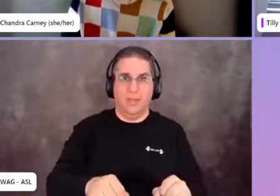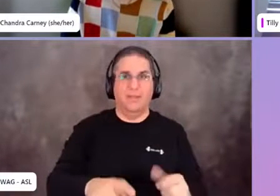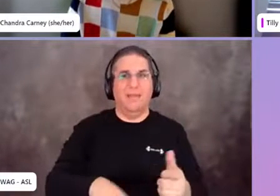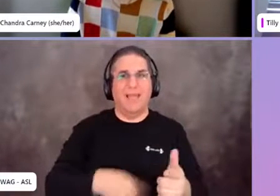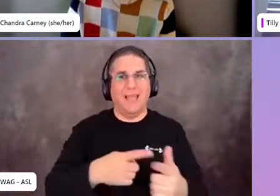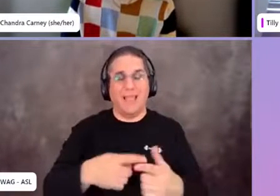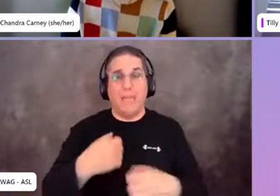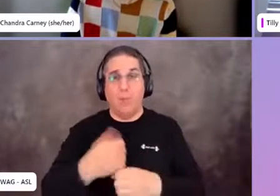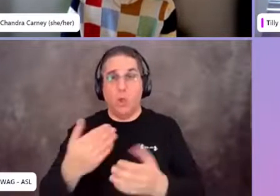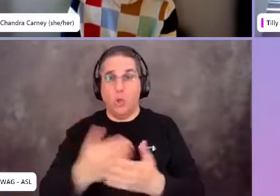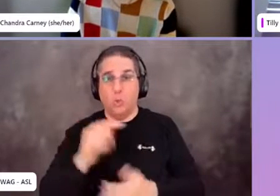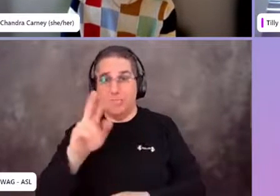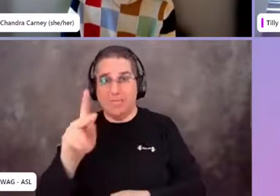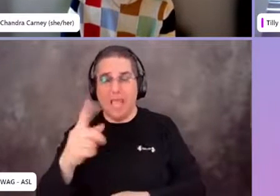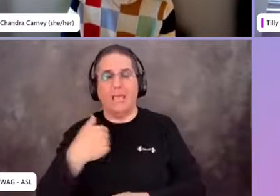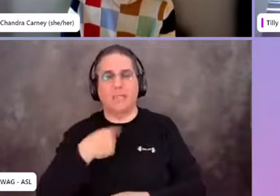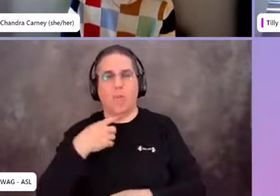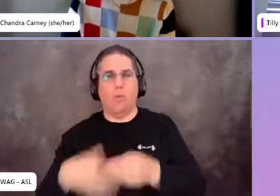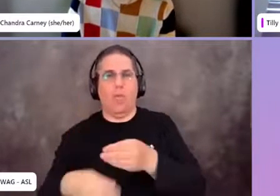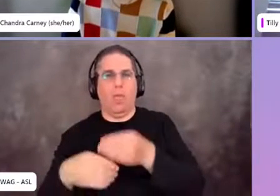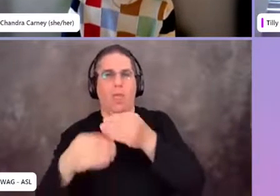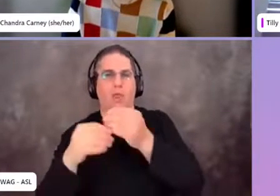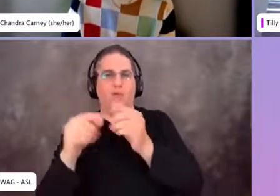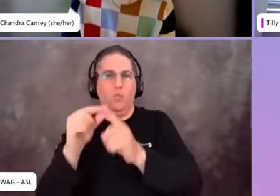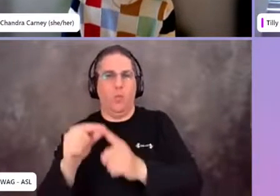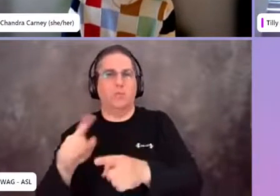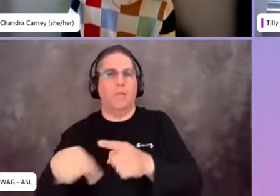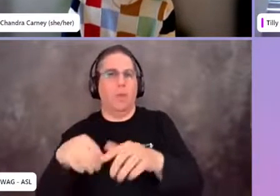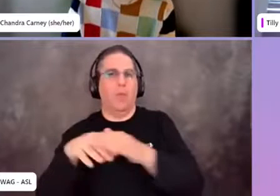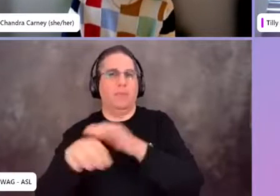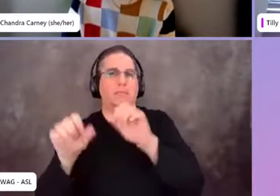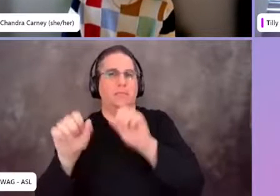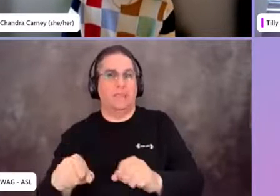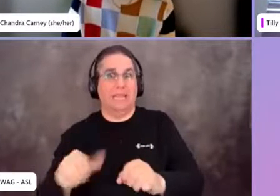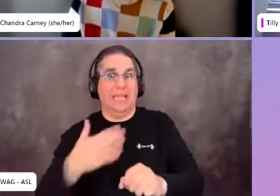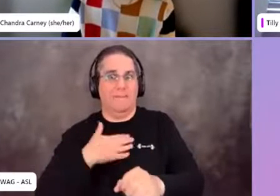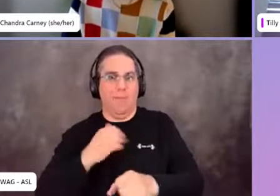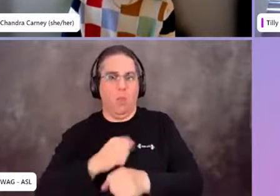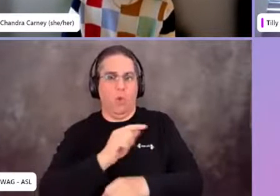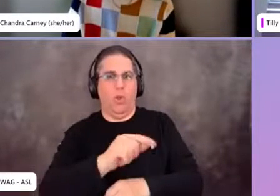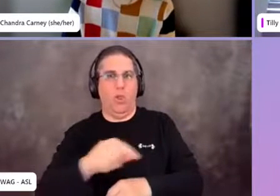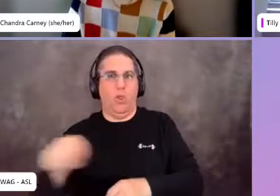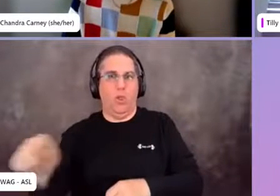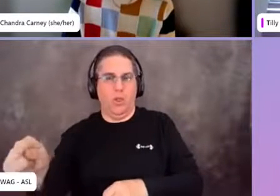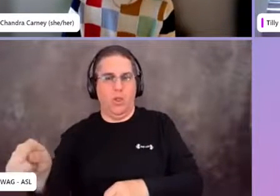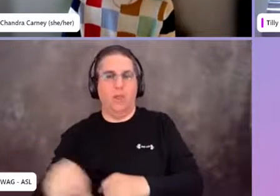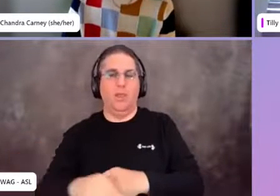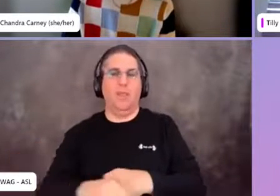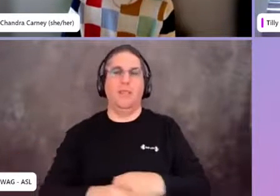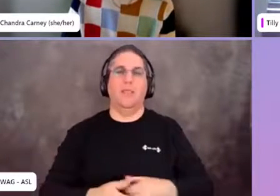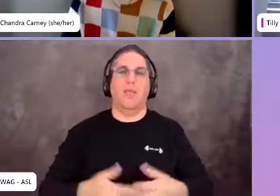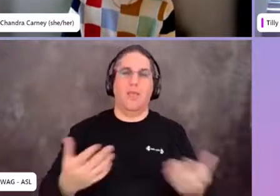accessibility related, I mentioned and I also improved the accessibility there. When creating a new task I would